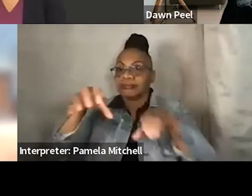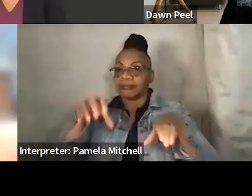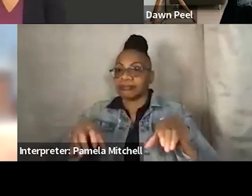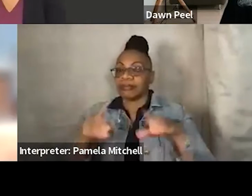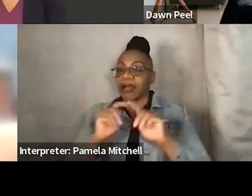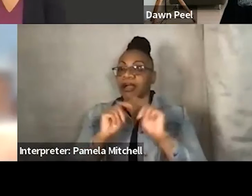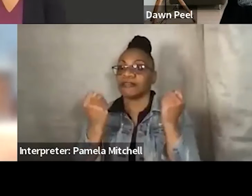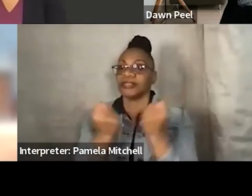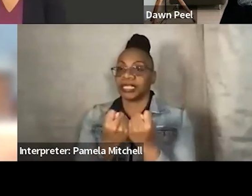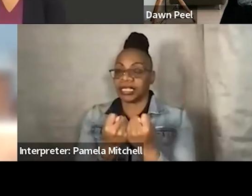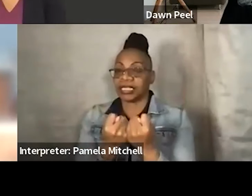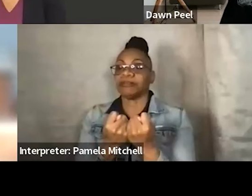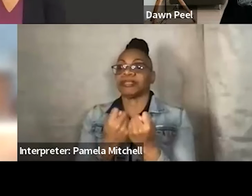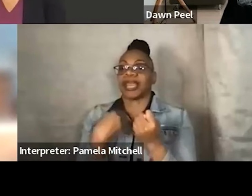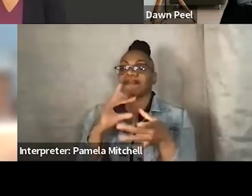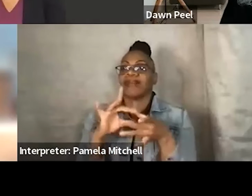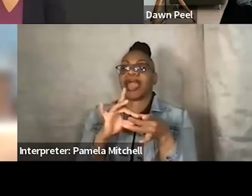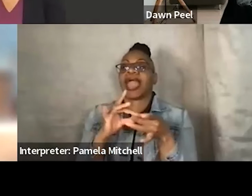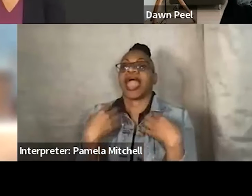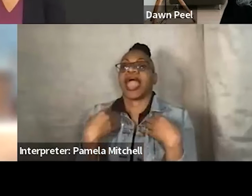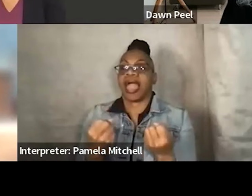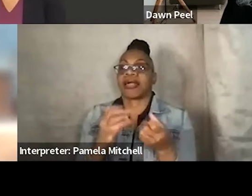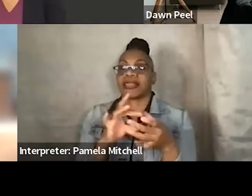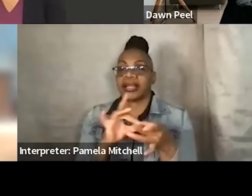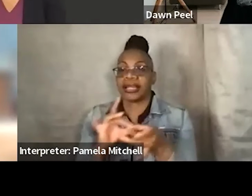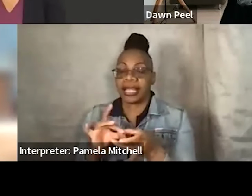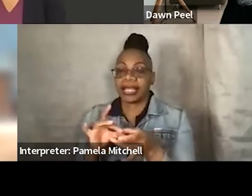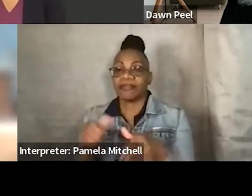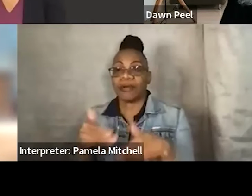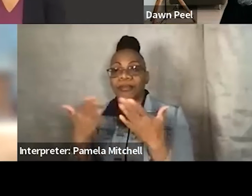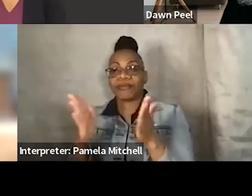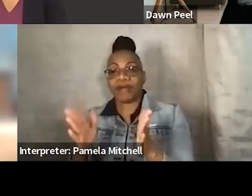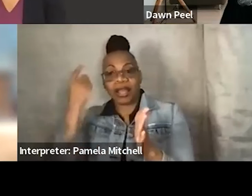Behavioral Health Link is the provider for four of our DBHCD regions,